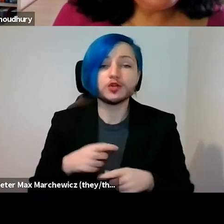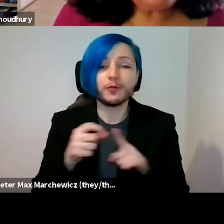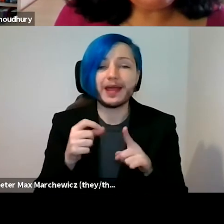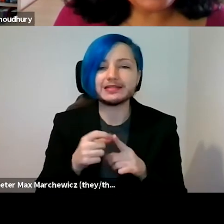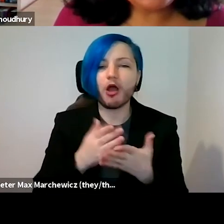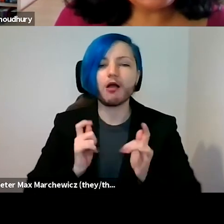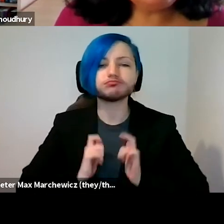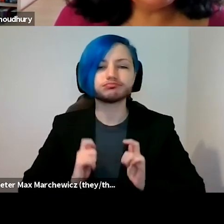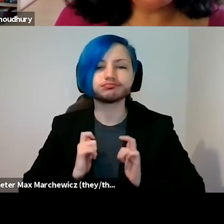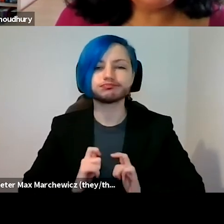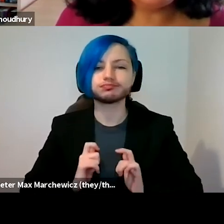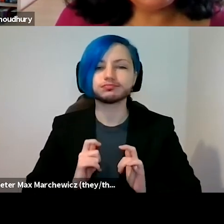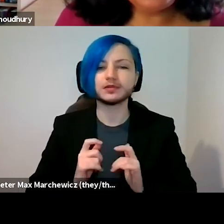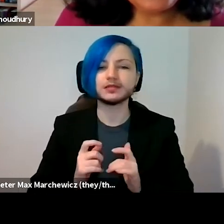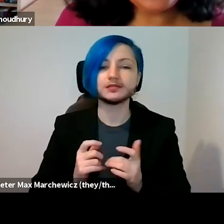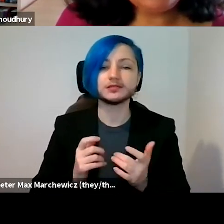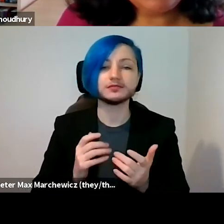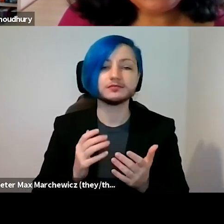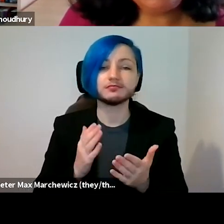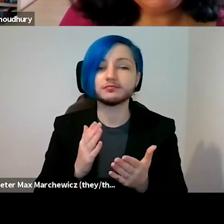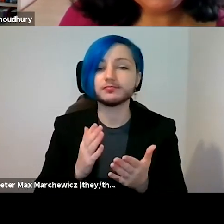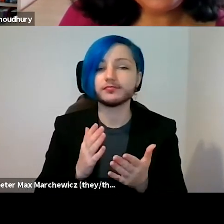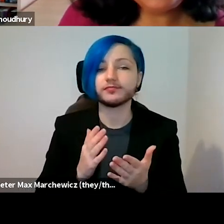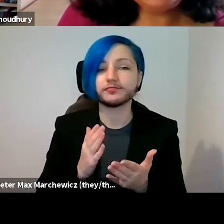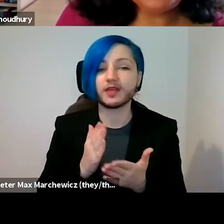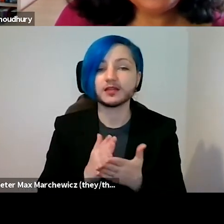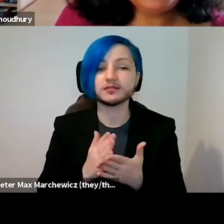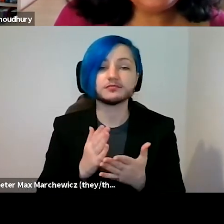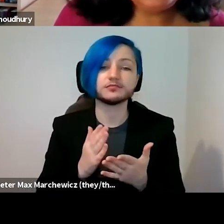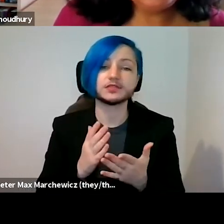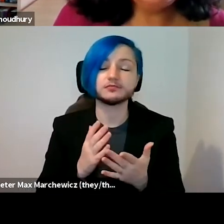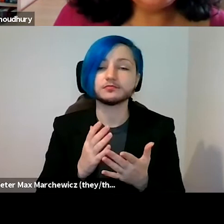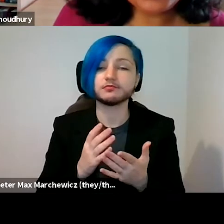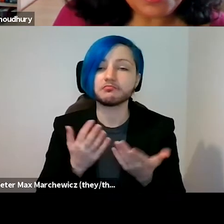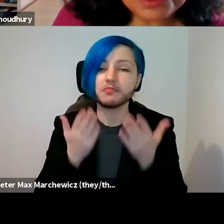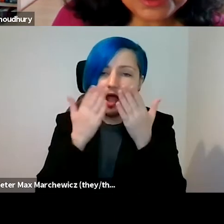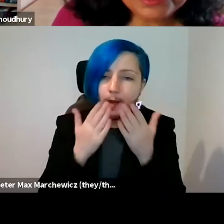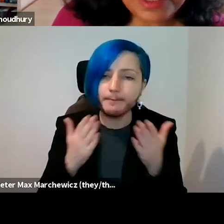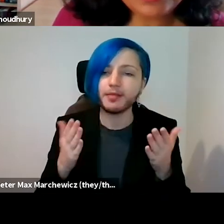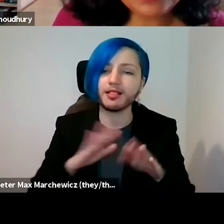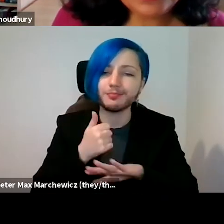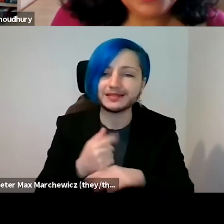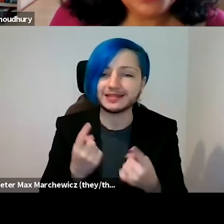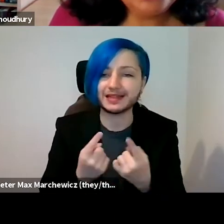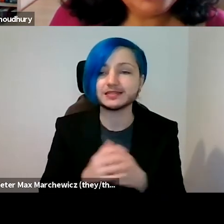There were in fact, several authors who liked talking about shawls in the 1820s, Walter Scott, yes,